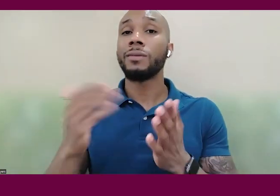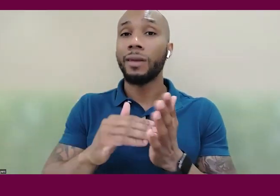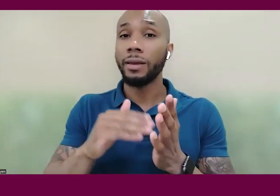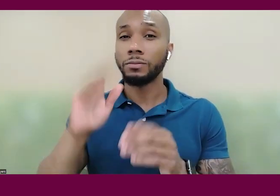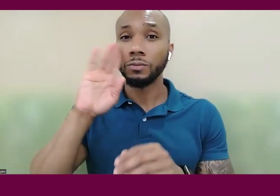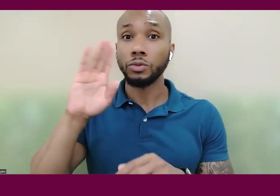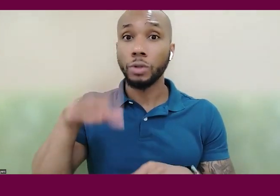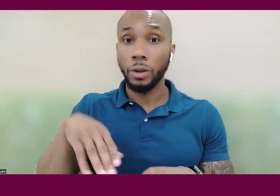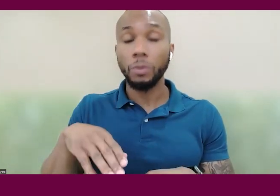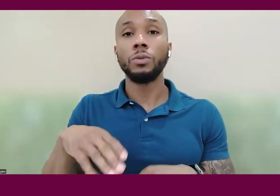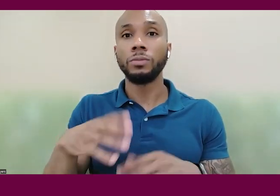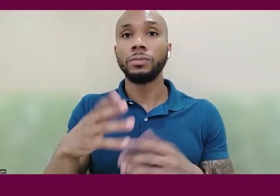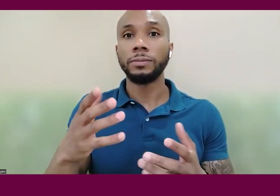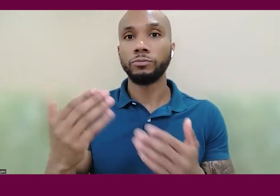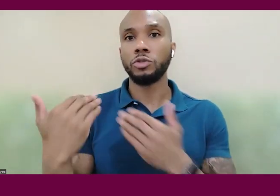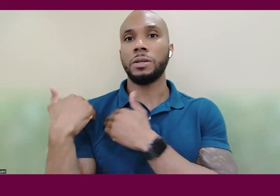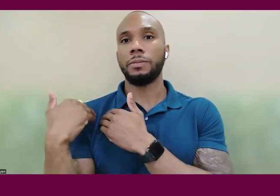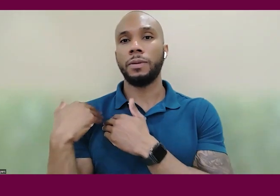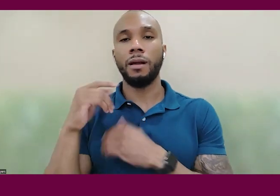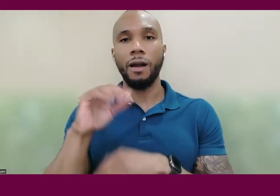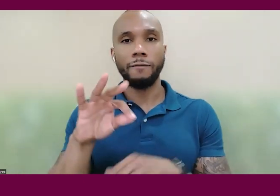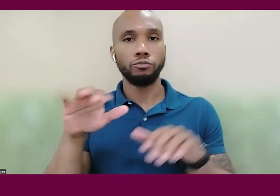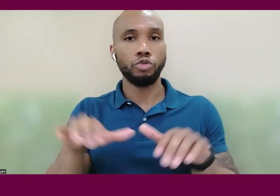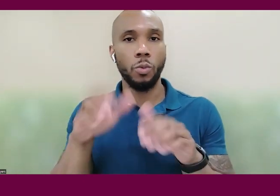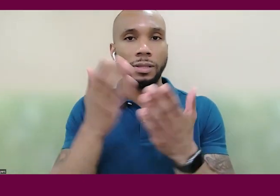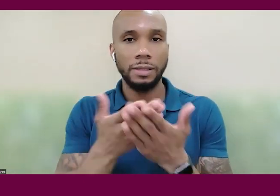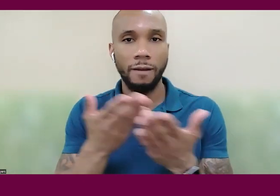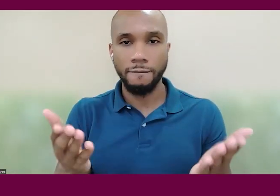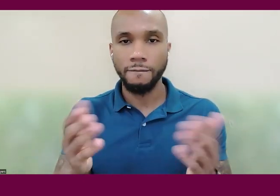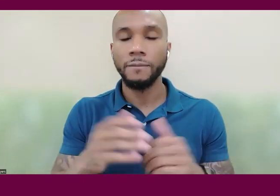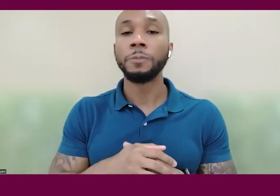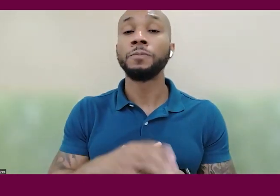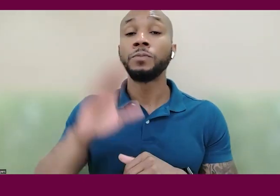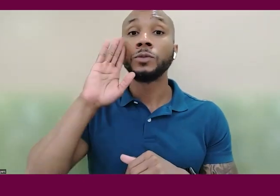Again came the responsibility of doing stuff.